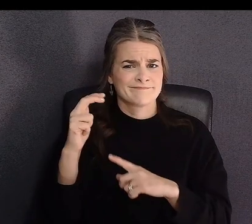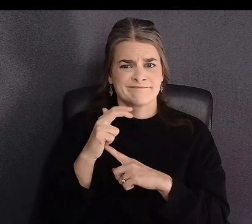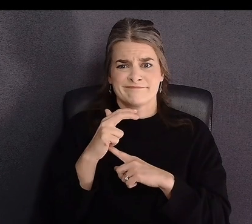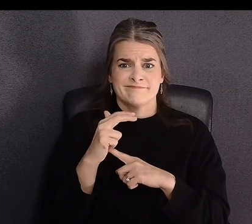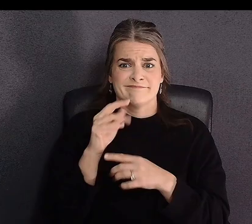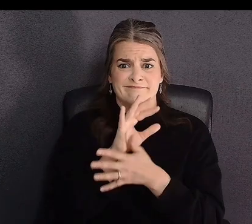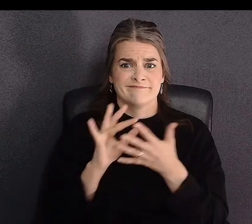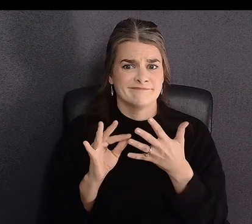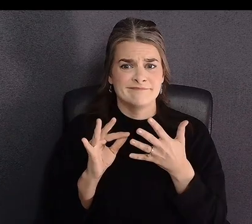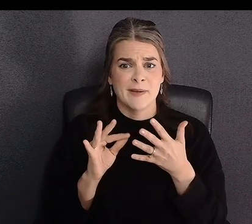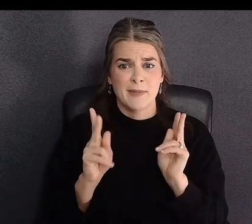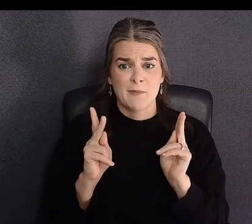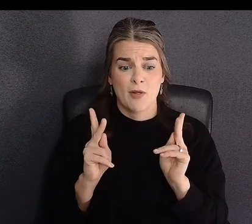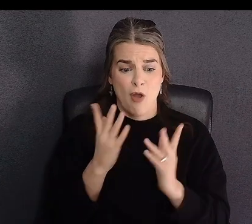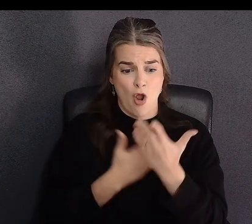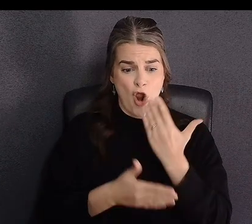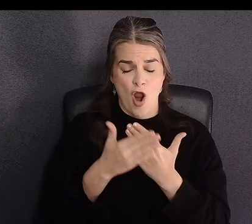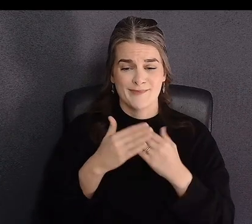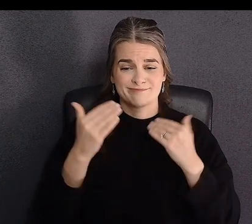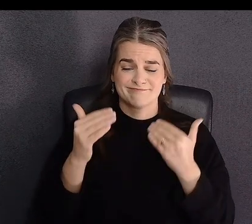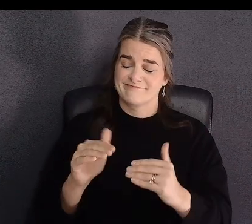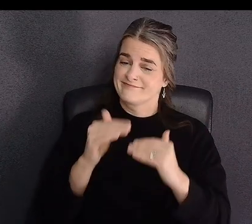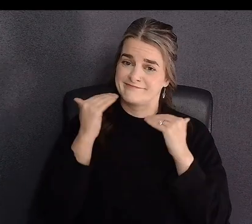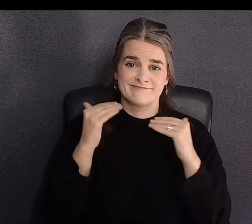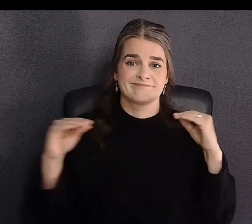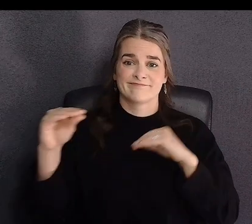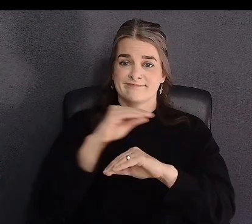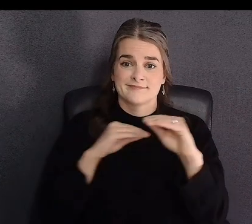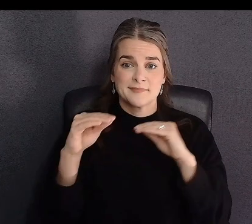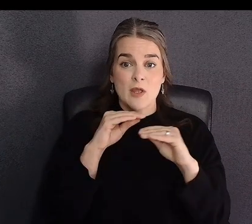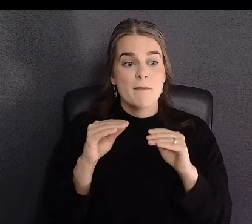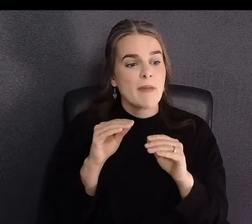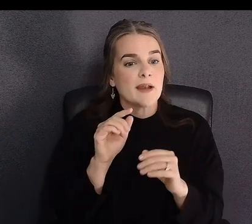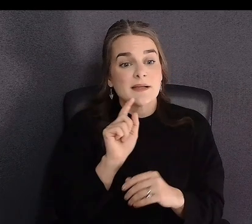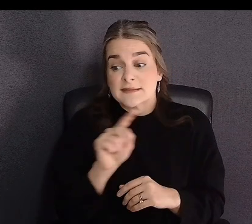don't have any arm movement. But I also find that some people that have some movement